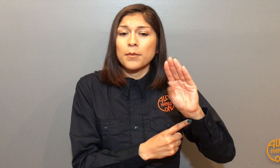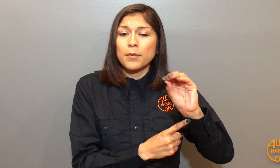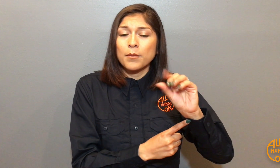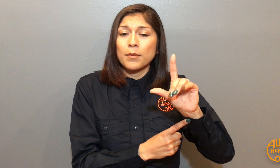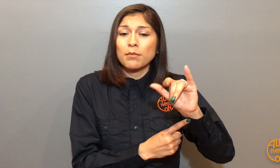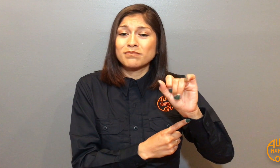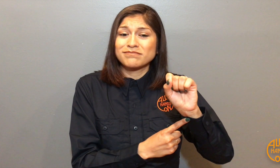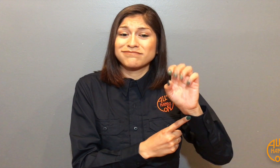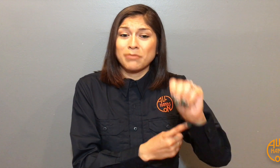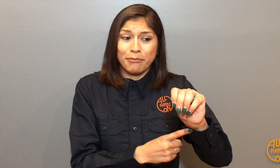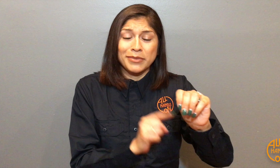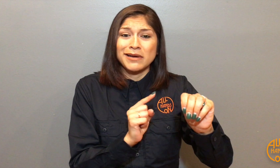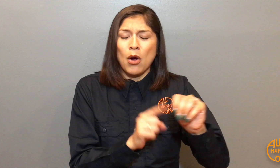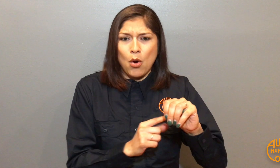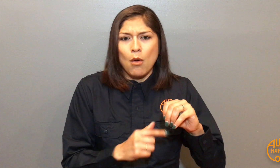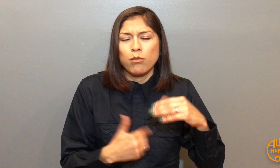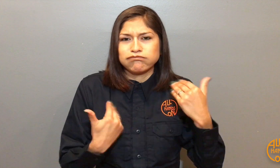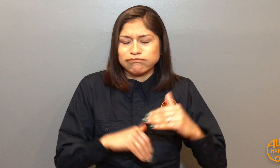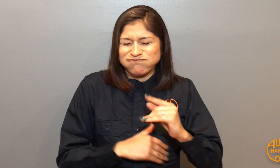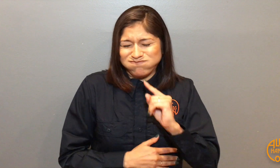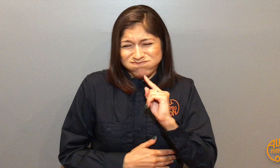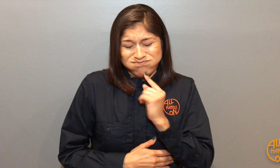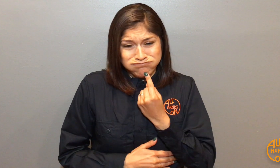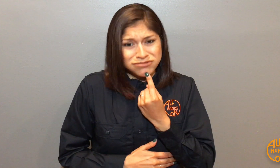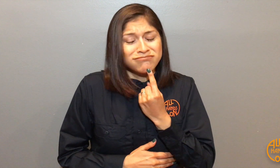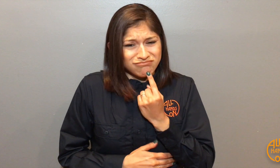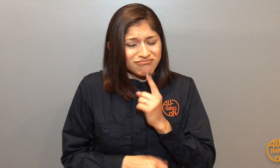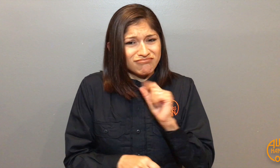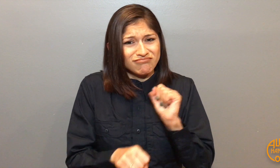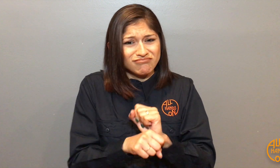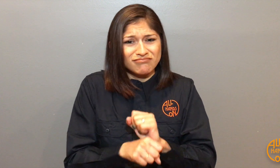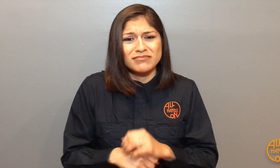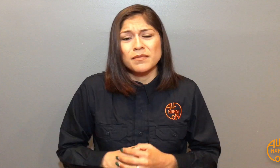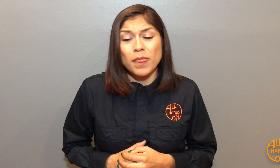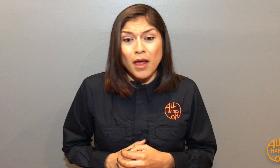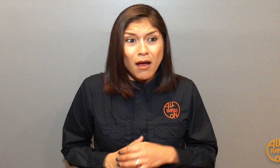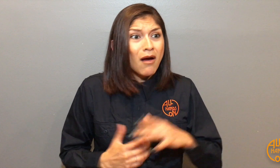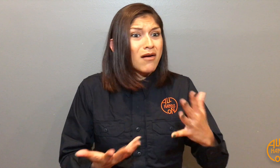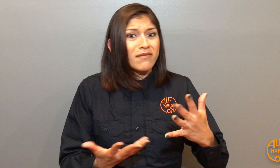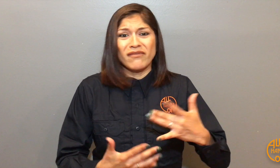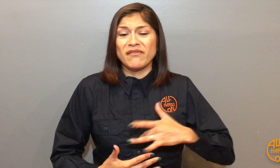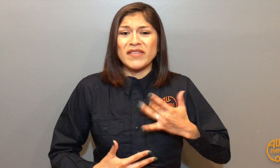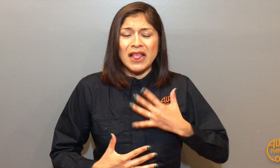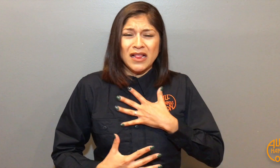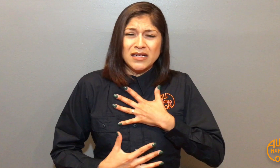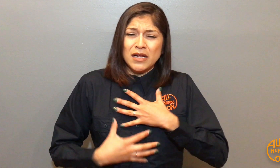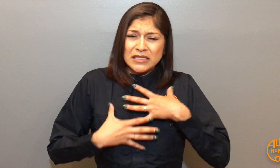that could be a pulmonary embolism and that is a serious issue that needs to be addressed